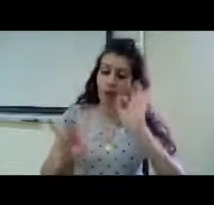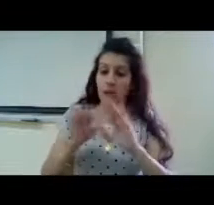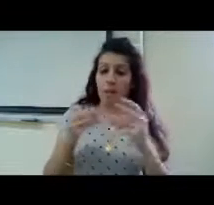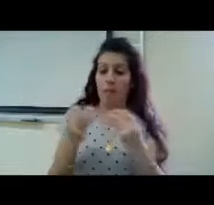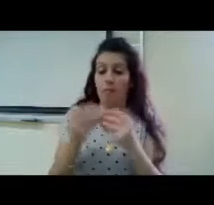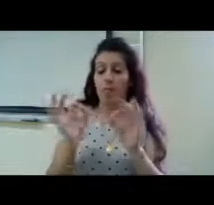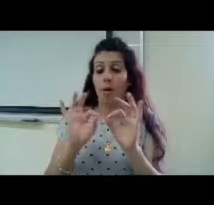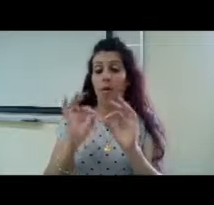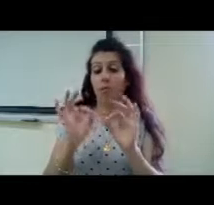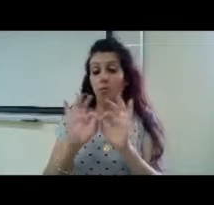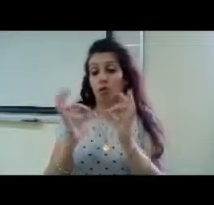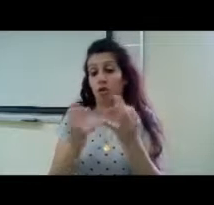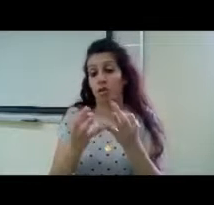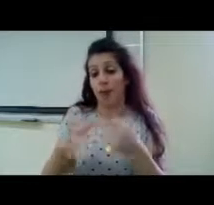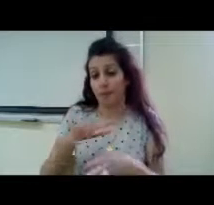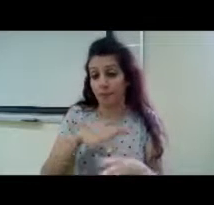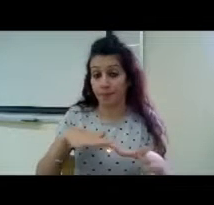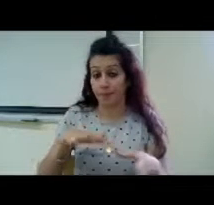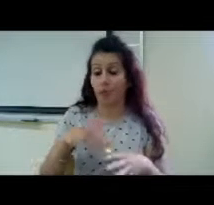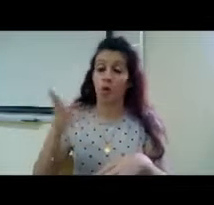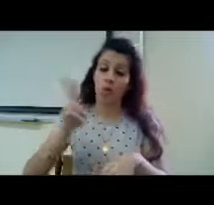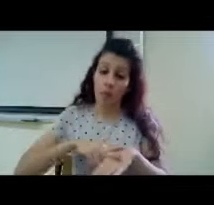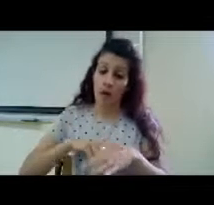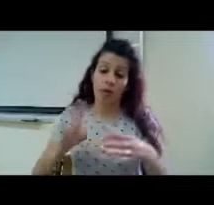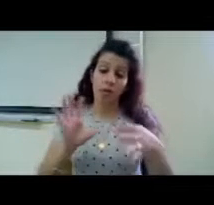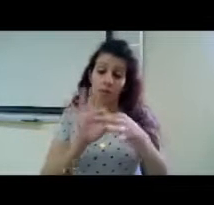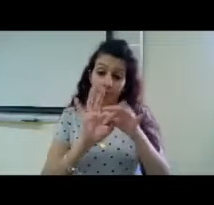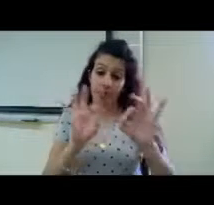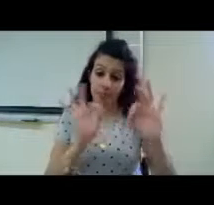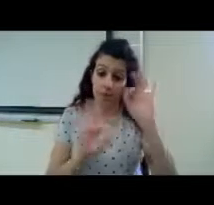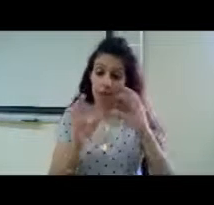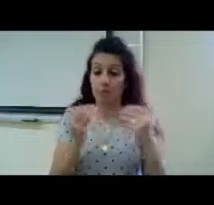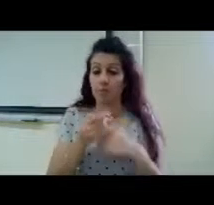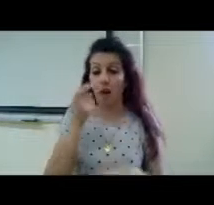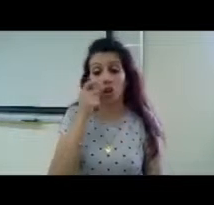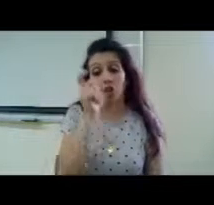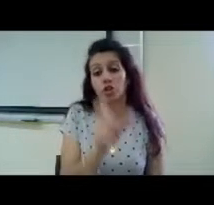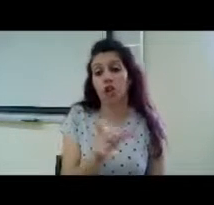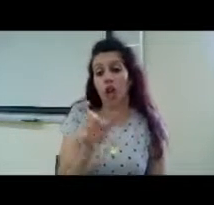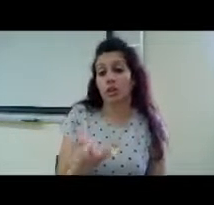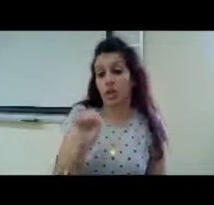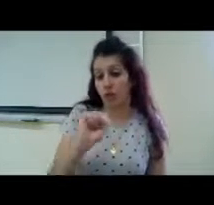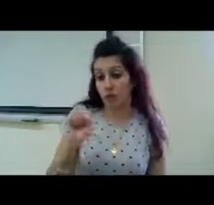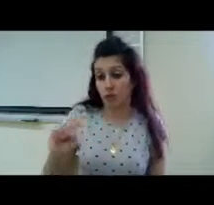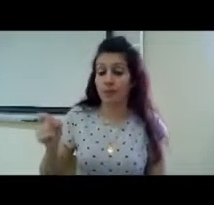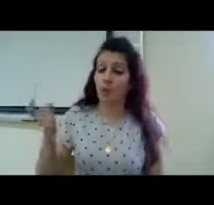means that children have to be at home parents and I know many many colleagues